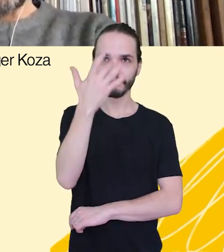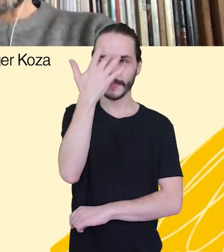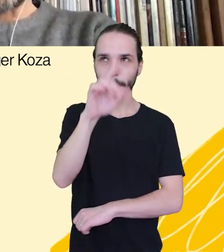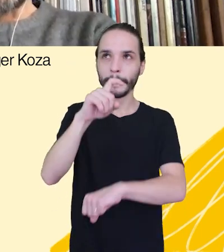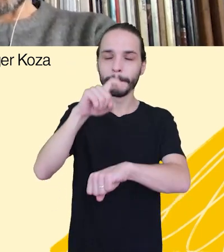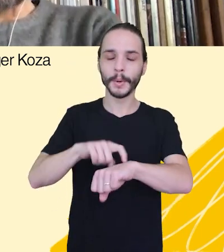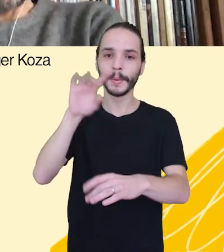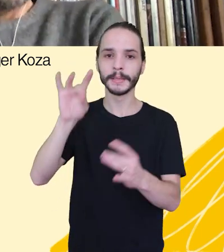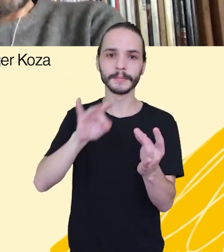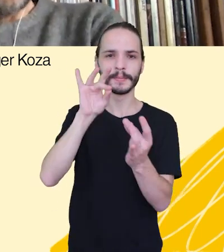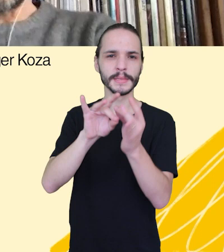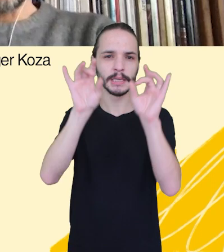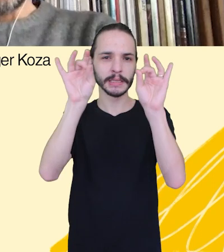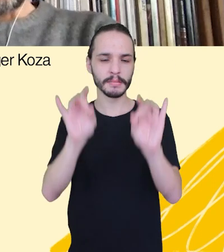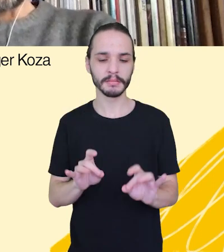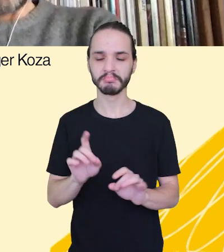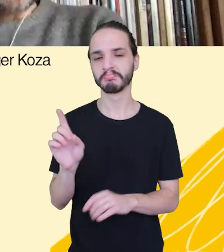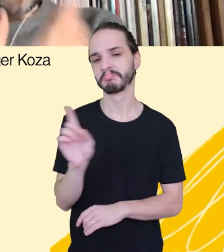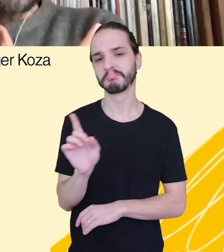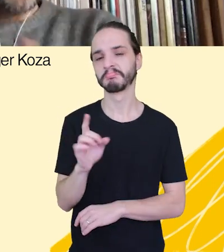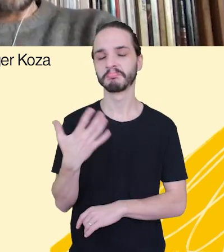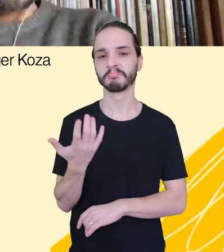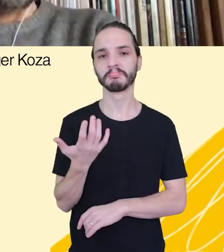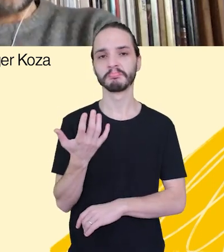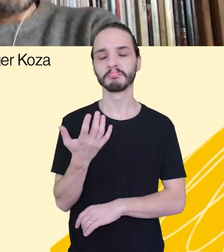Did you use to watch a lot of films? Were you a cinephile?